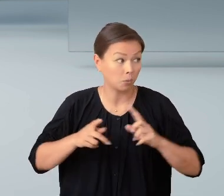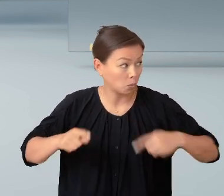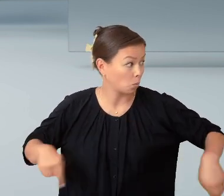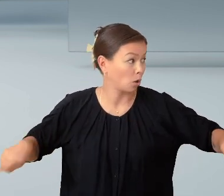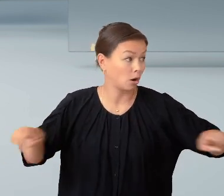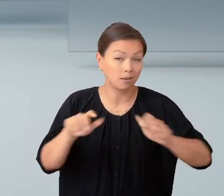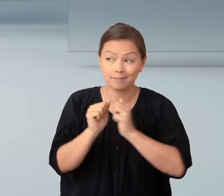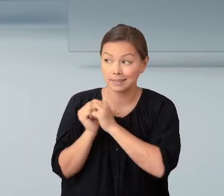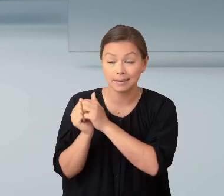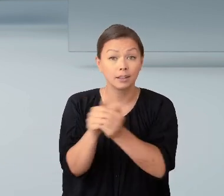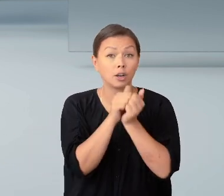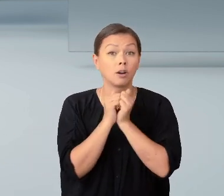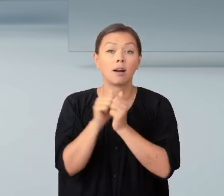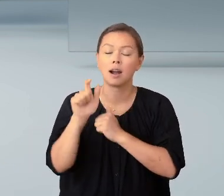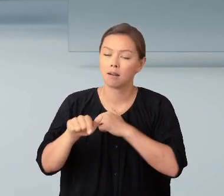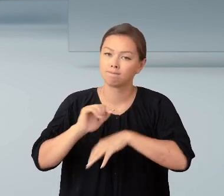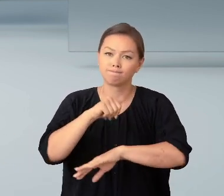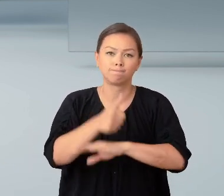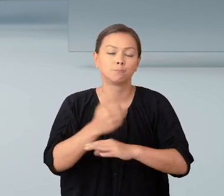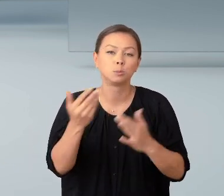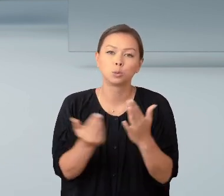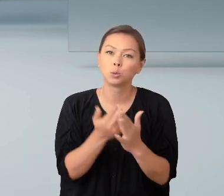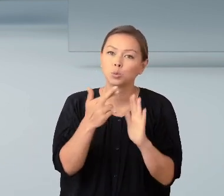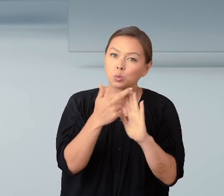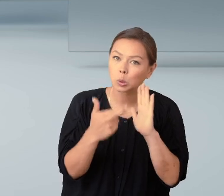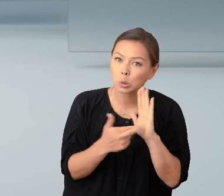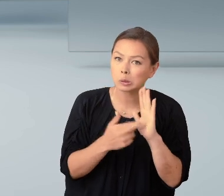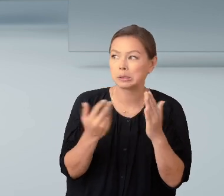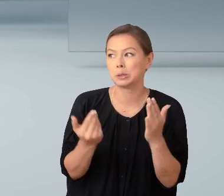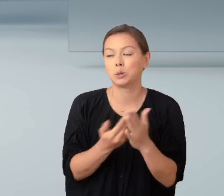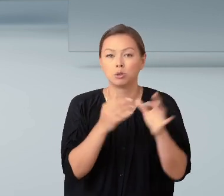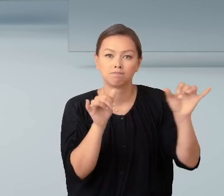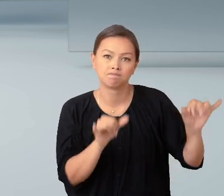new rules, norms, and practices for the use and impact of this